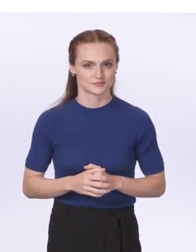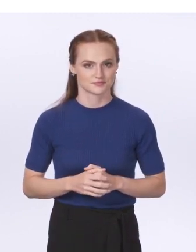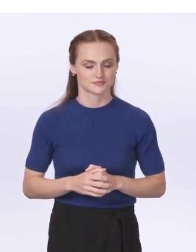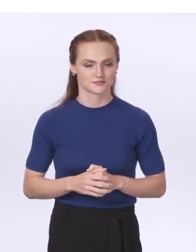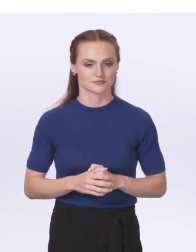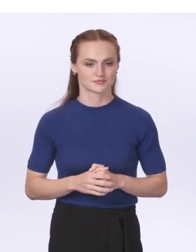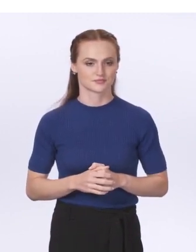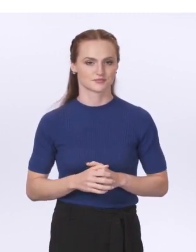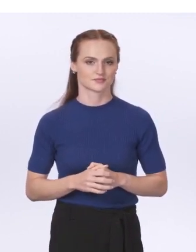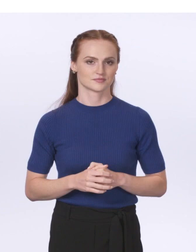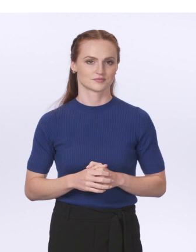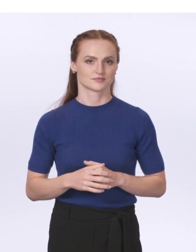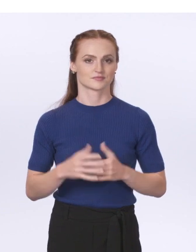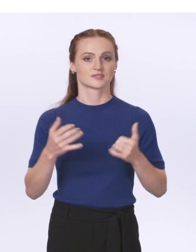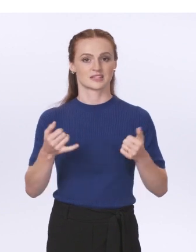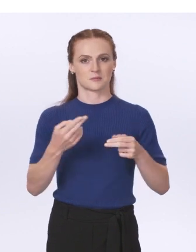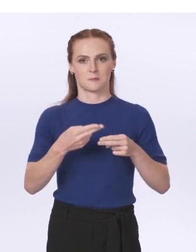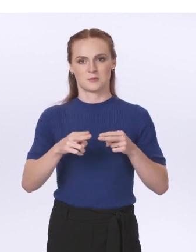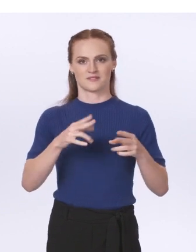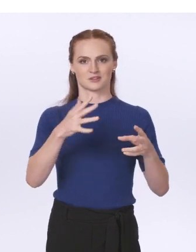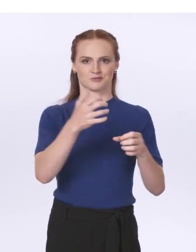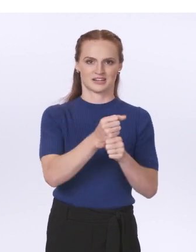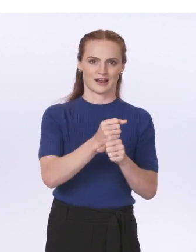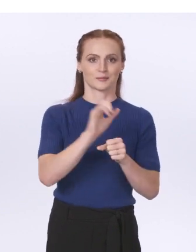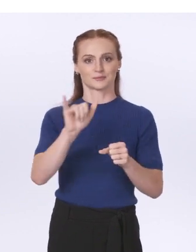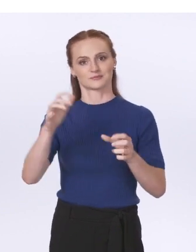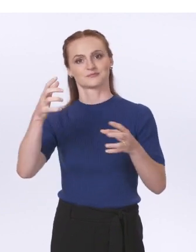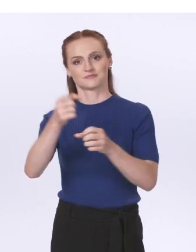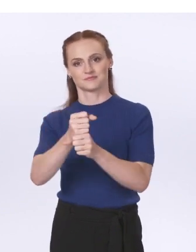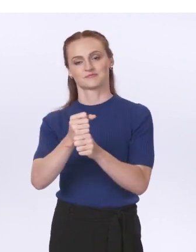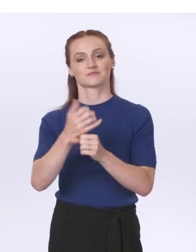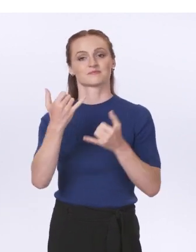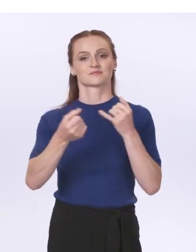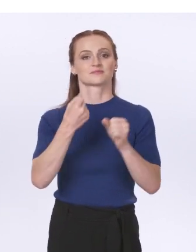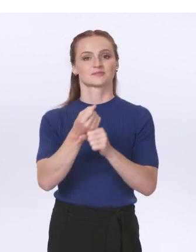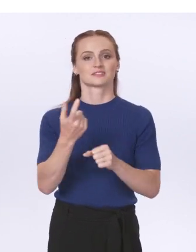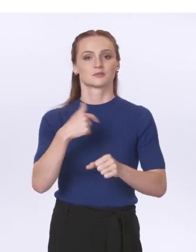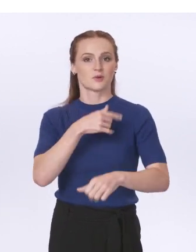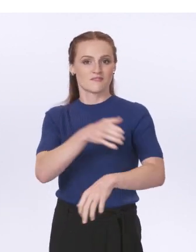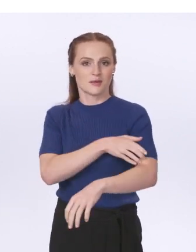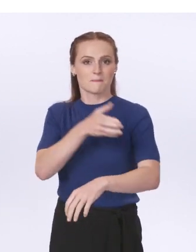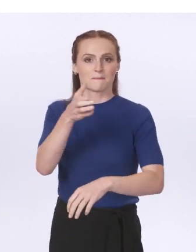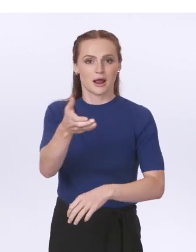To briefly recap the recap, this year, we've empowered you with more responsive hands,